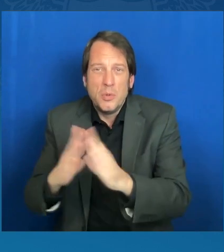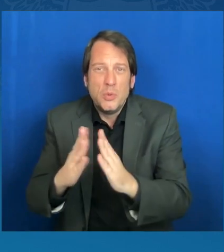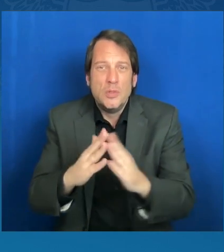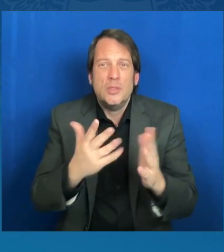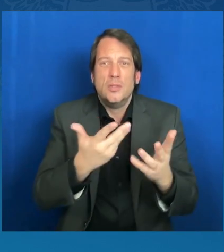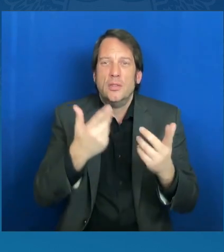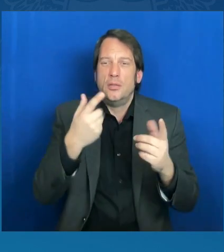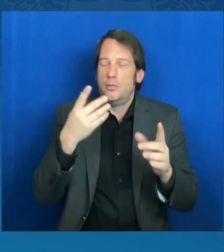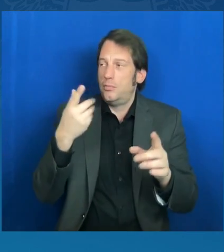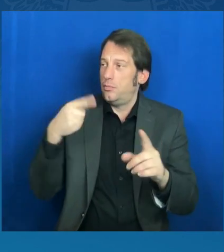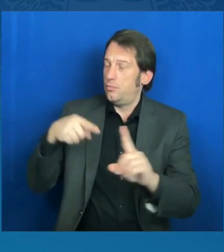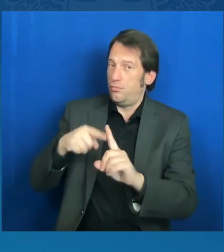I think we can clap.